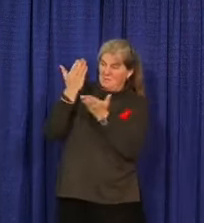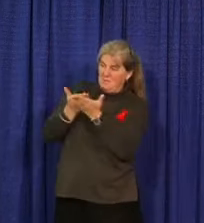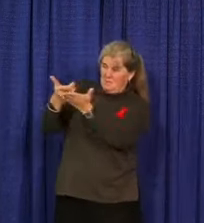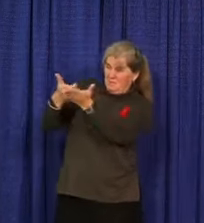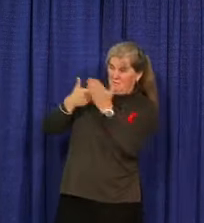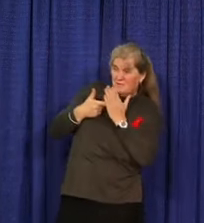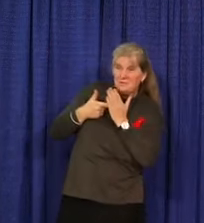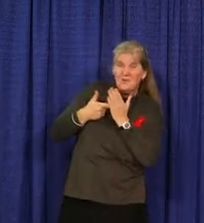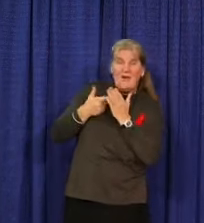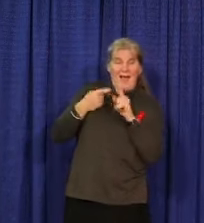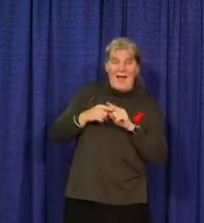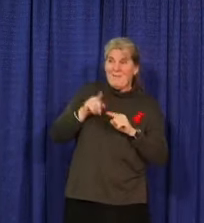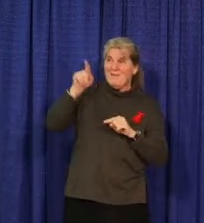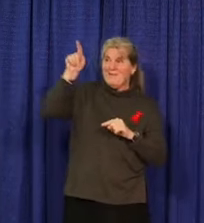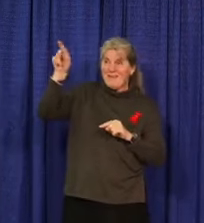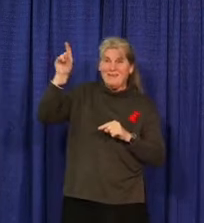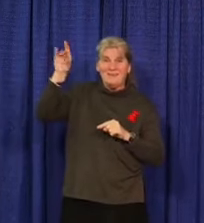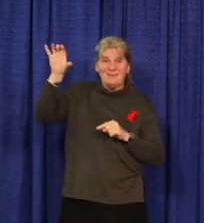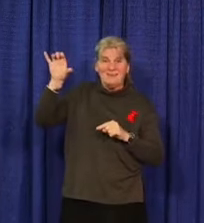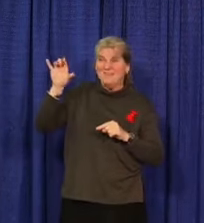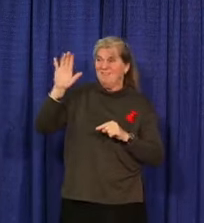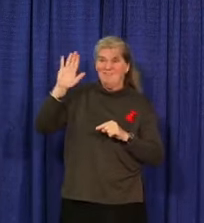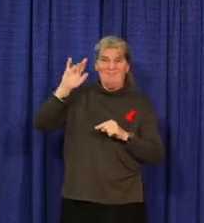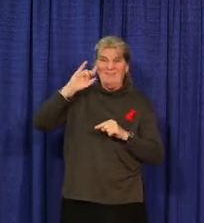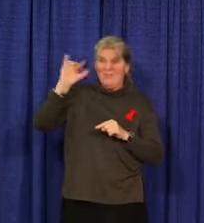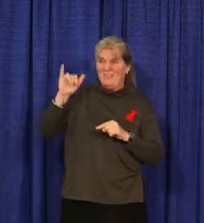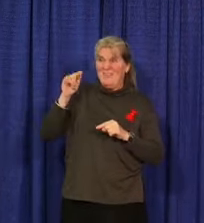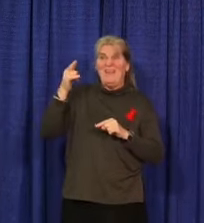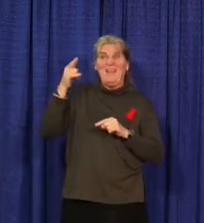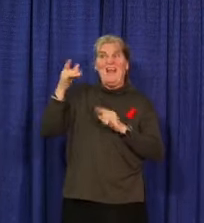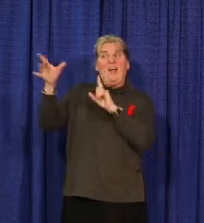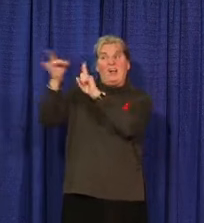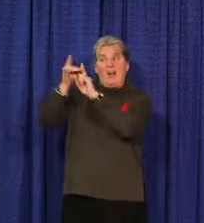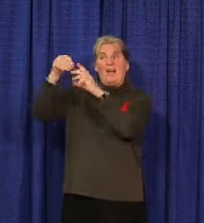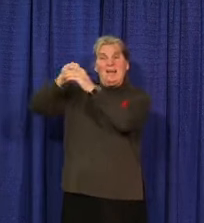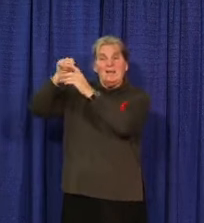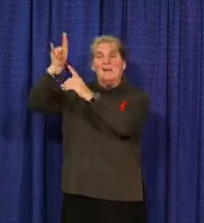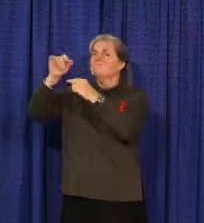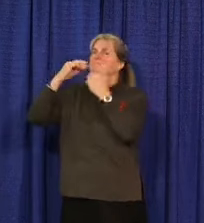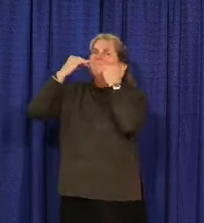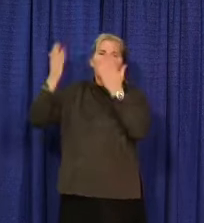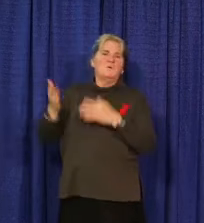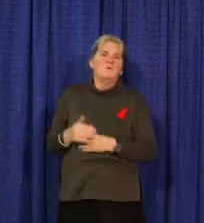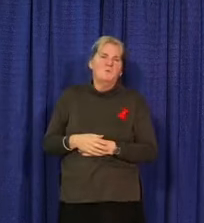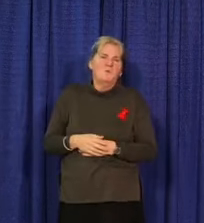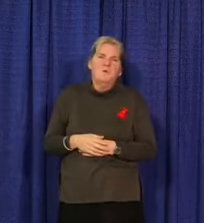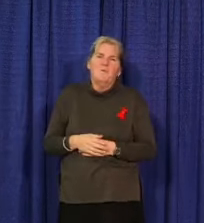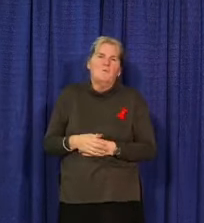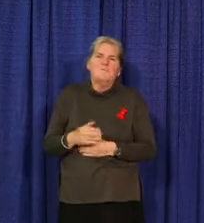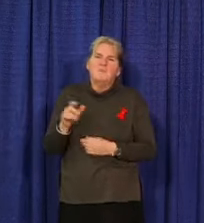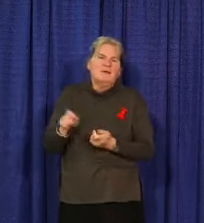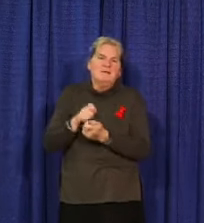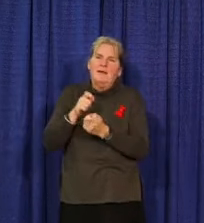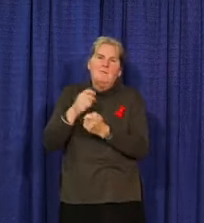point that the recent case was even exposed in Dawson. It is a working hypothesis,